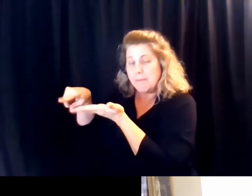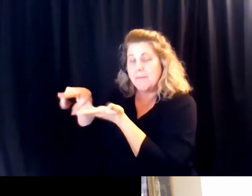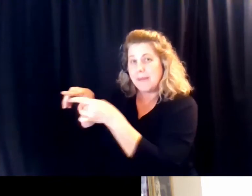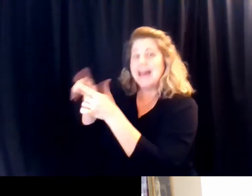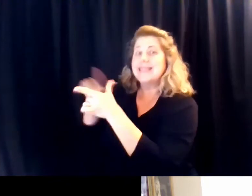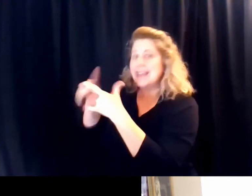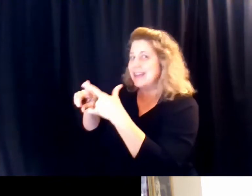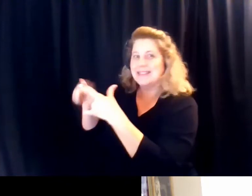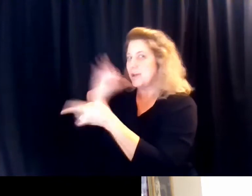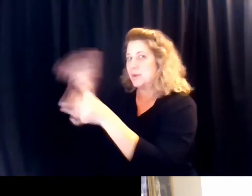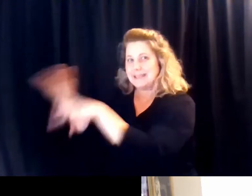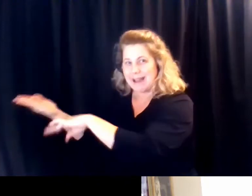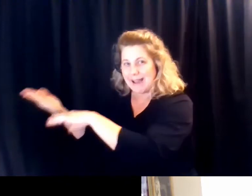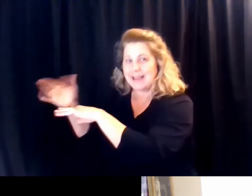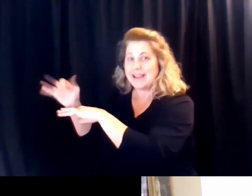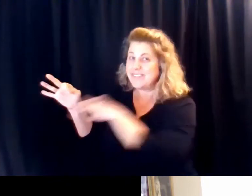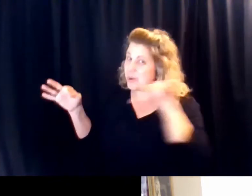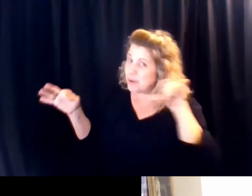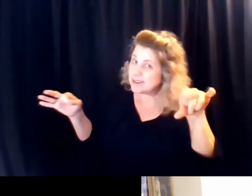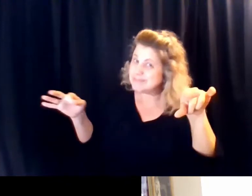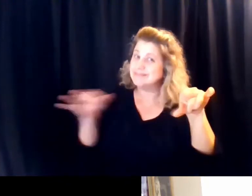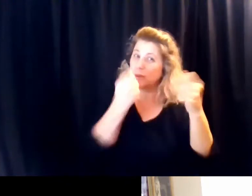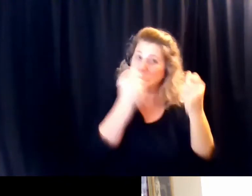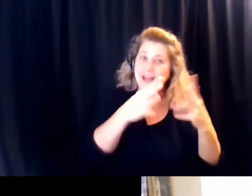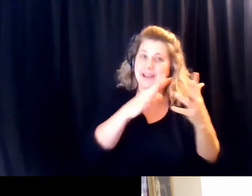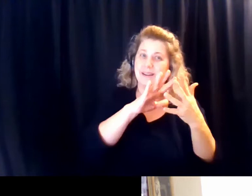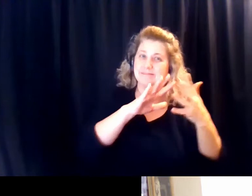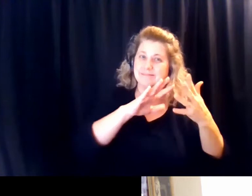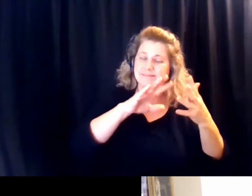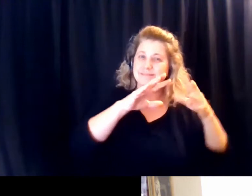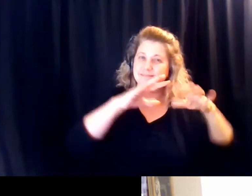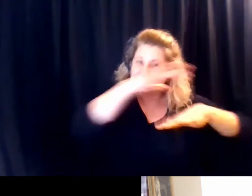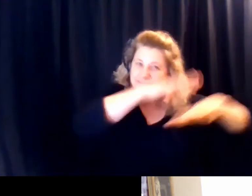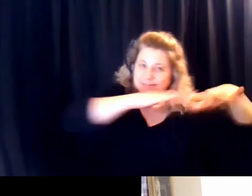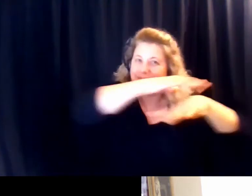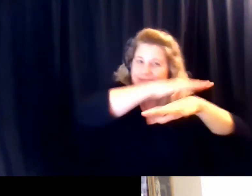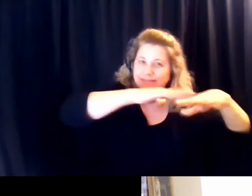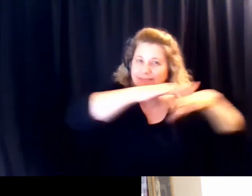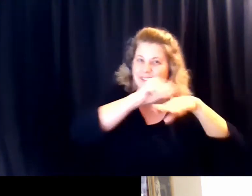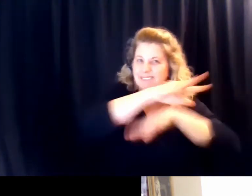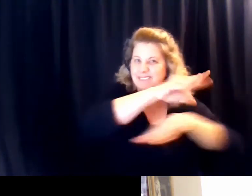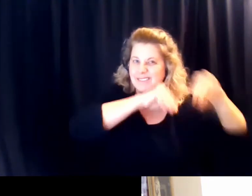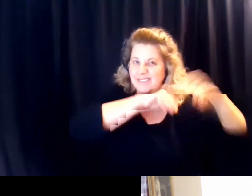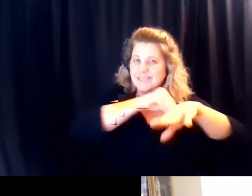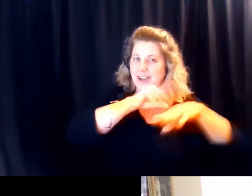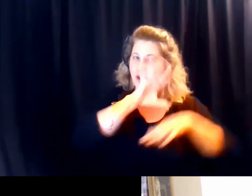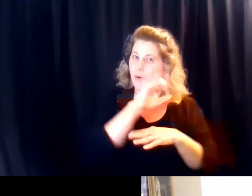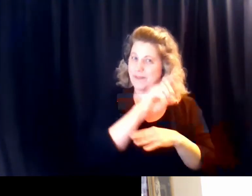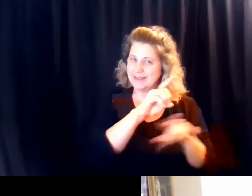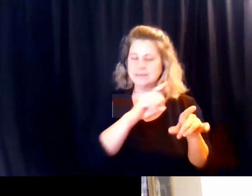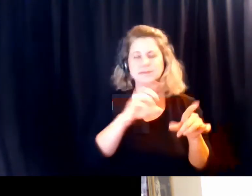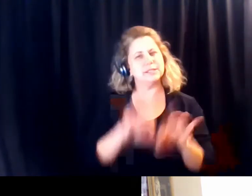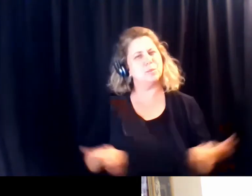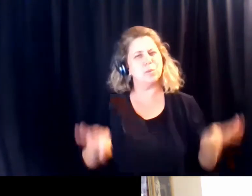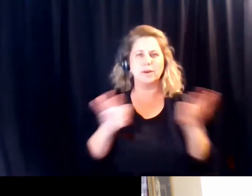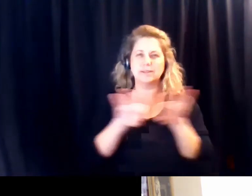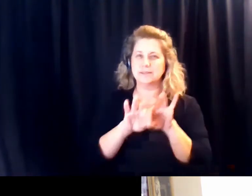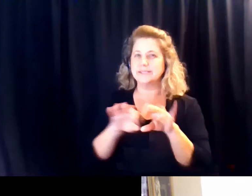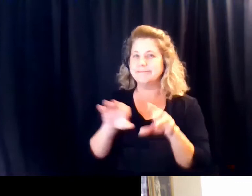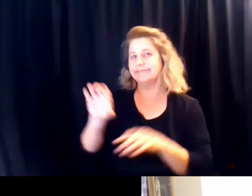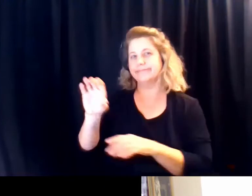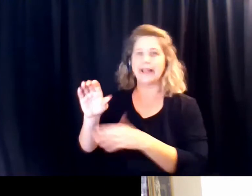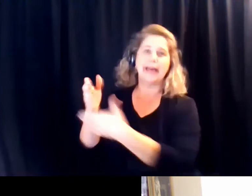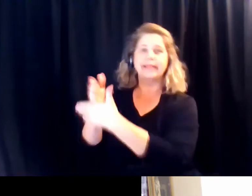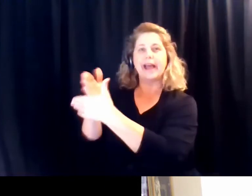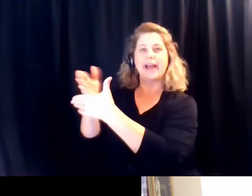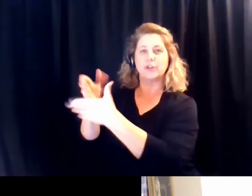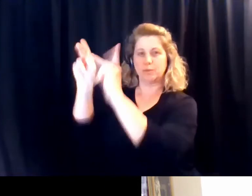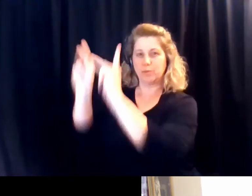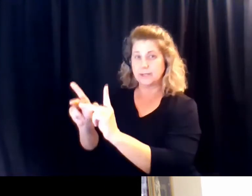Judith Heumann: How government really doesn't have programs in place that allow you to earn a regular wage and get support for funding for personal assistant